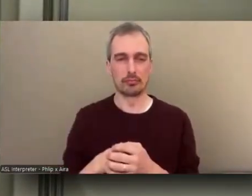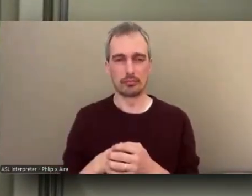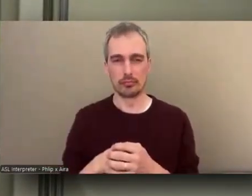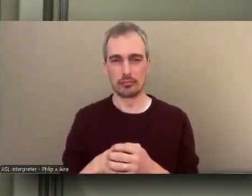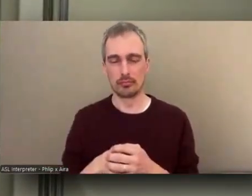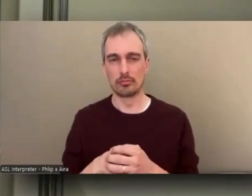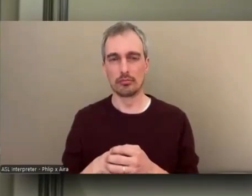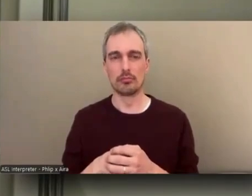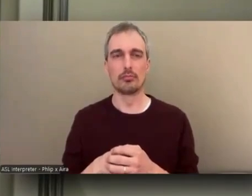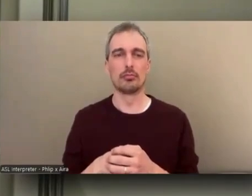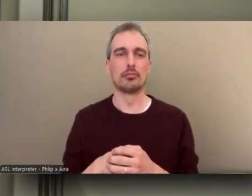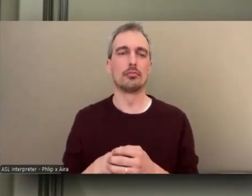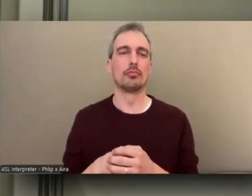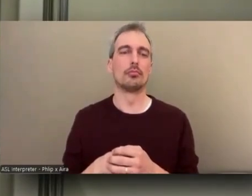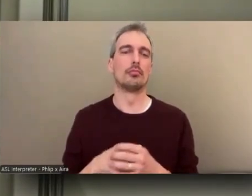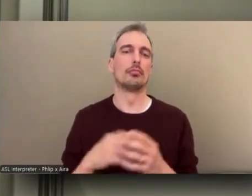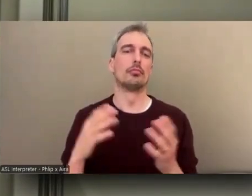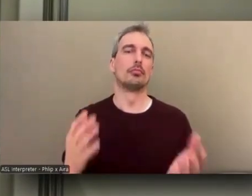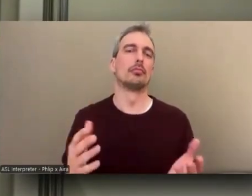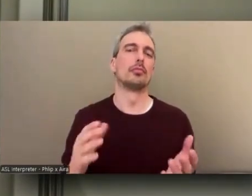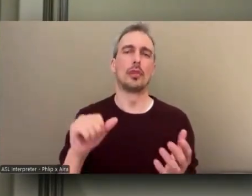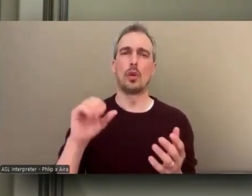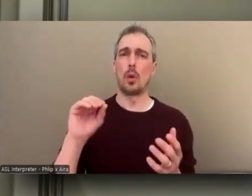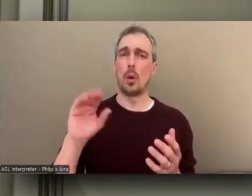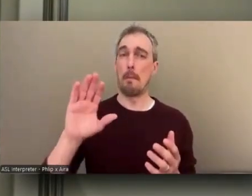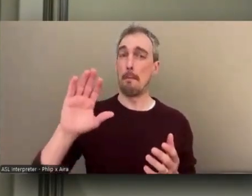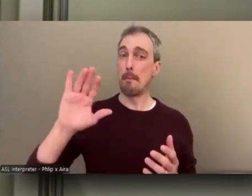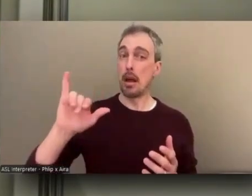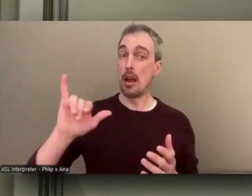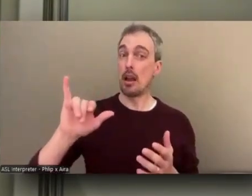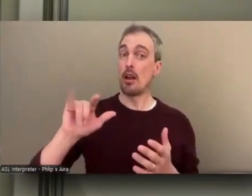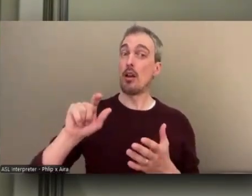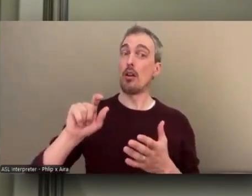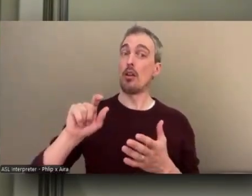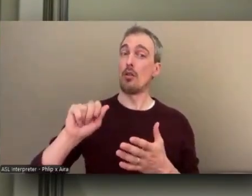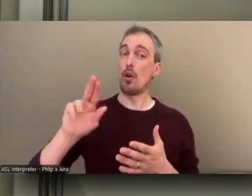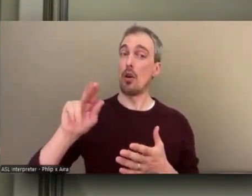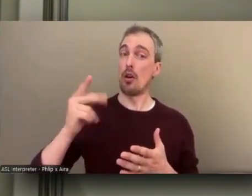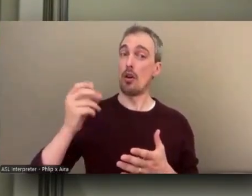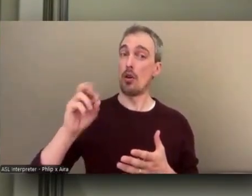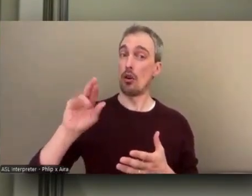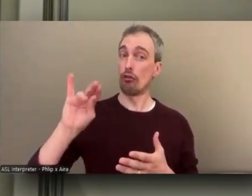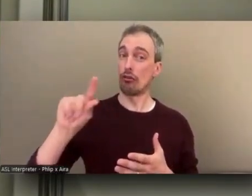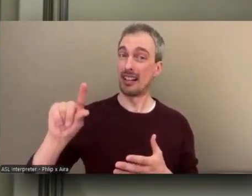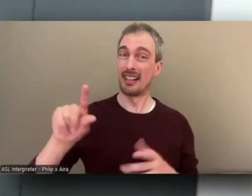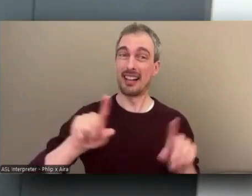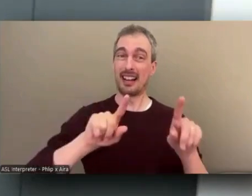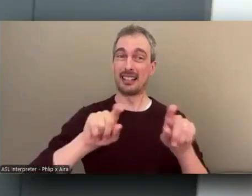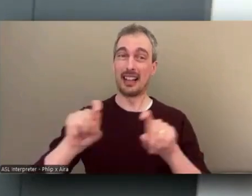So by authoring a test suite using assistive technology, you're